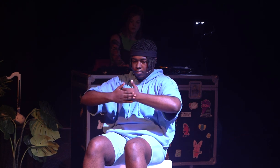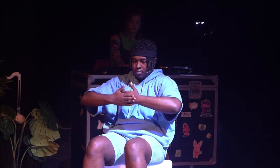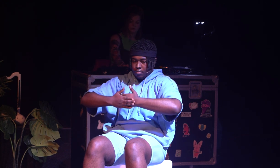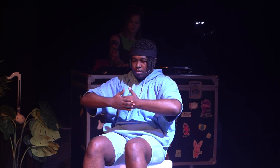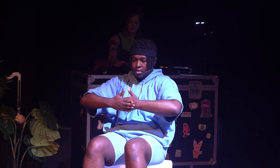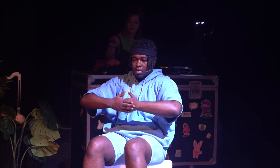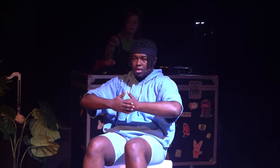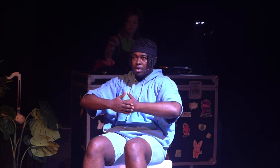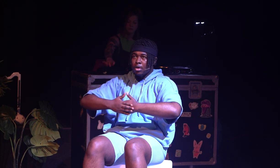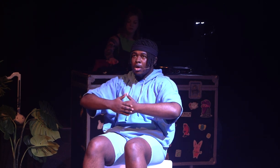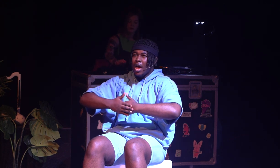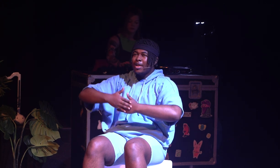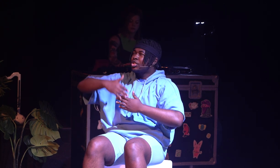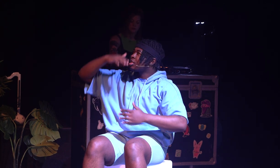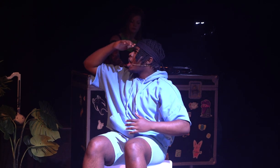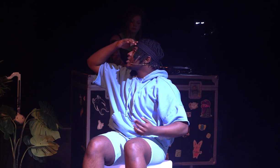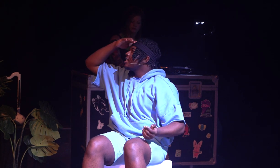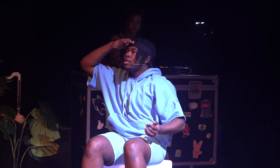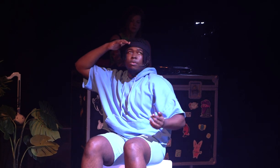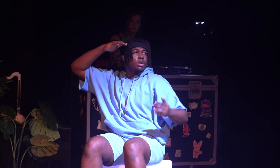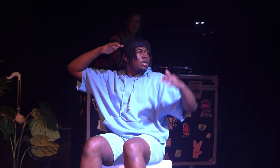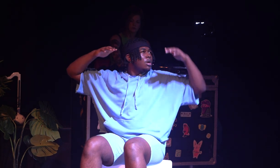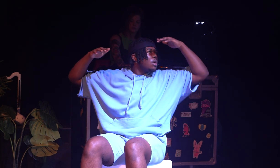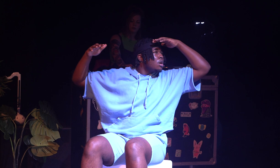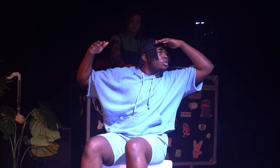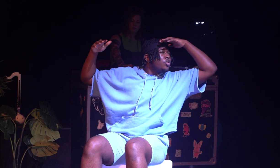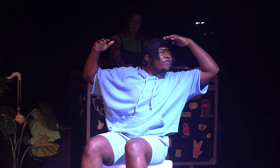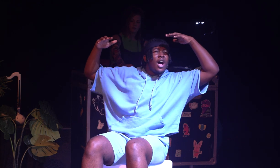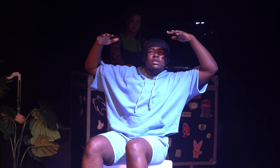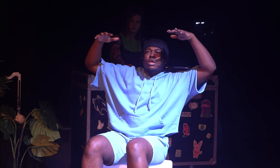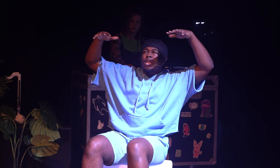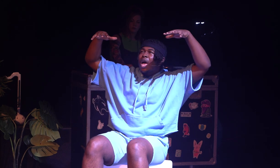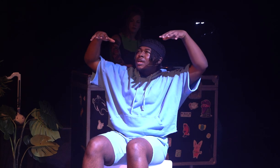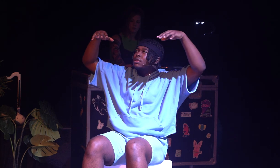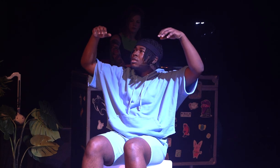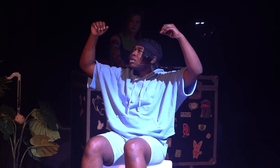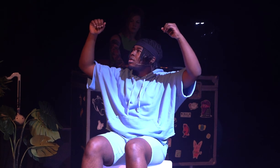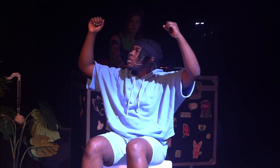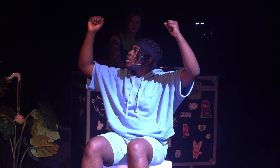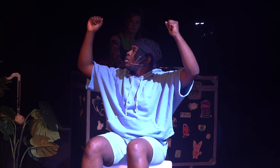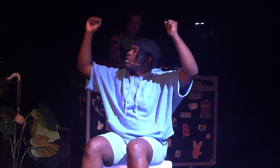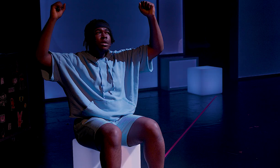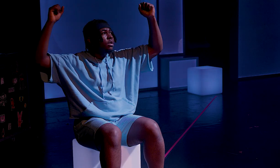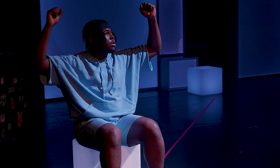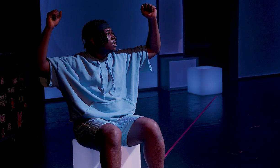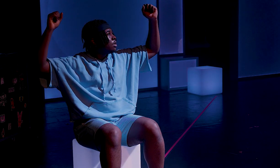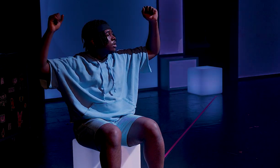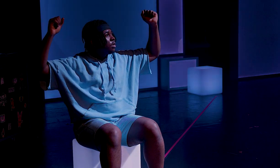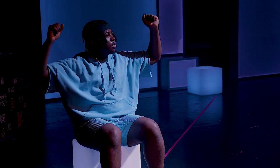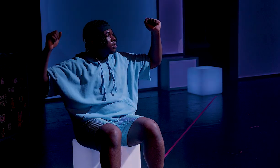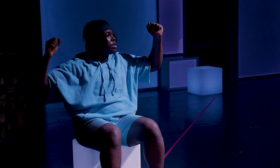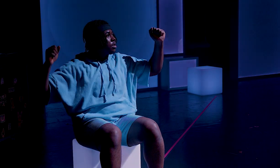and it just can't seem to find the light,